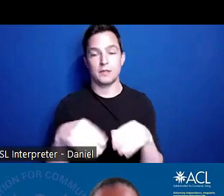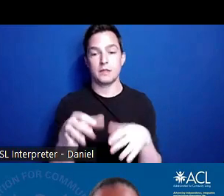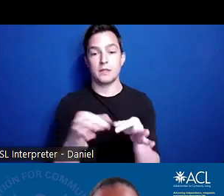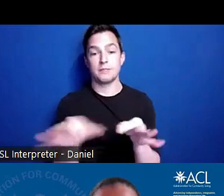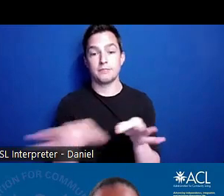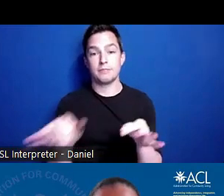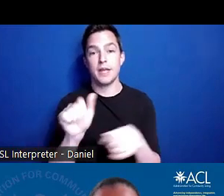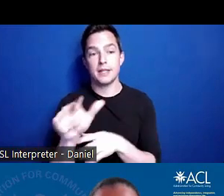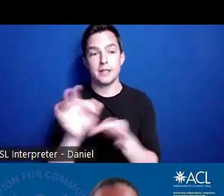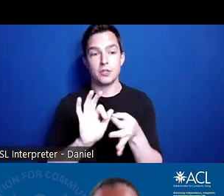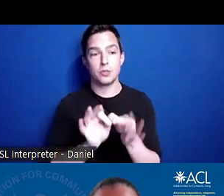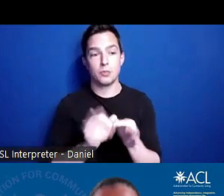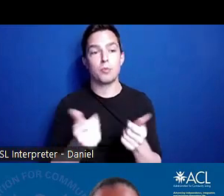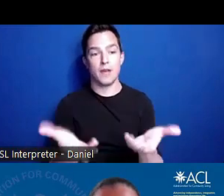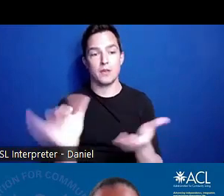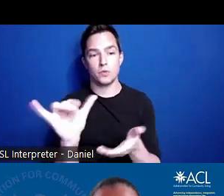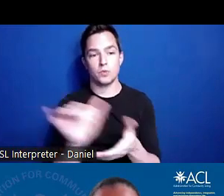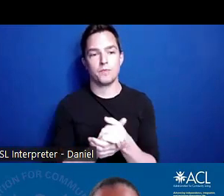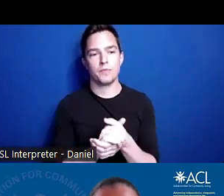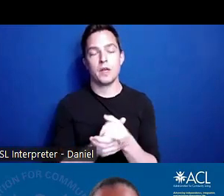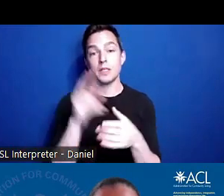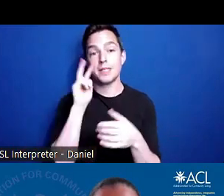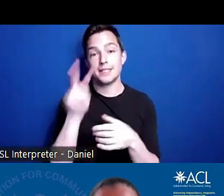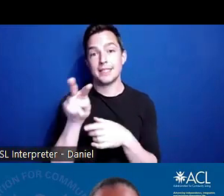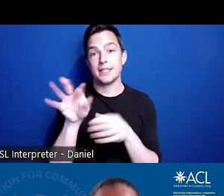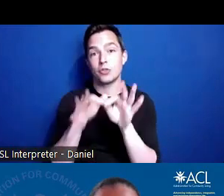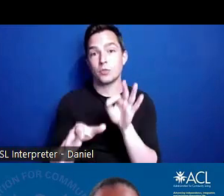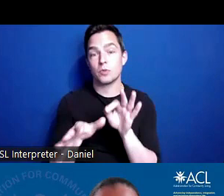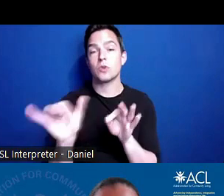interpreting are being provided. To view the interpreter, you may also set your screen to